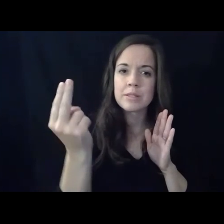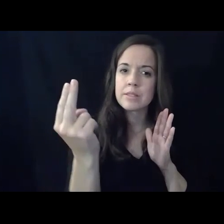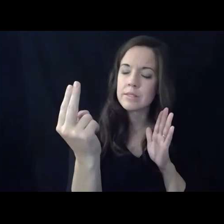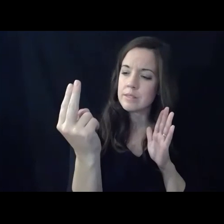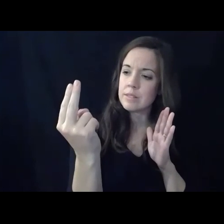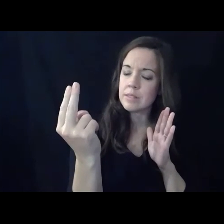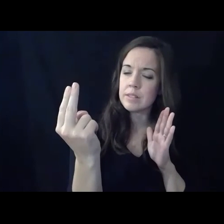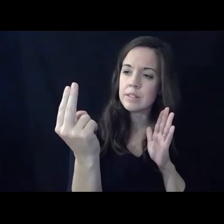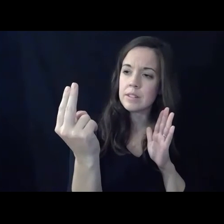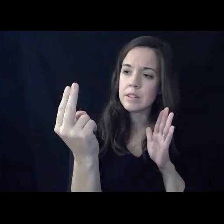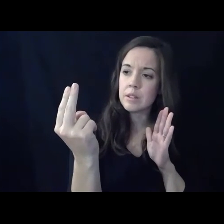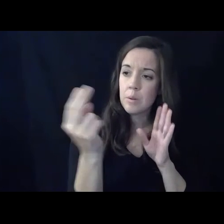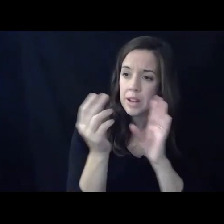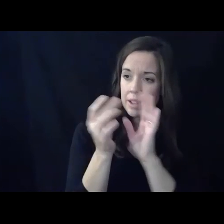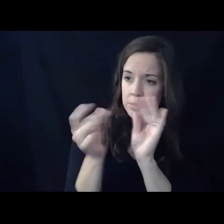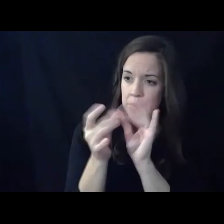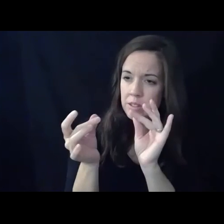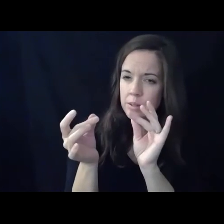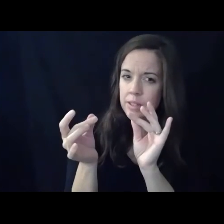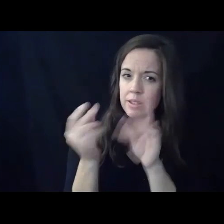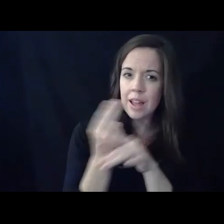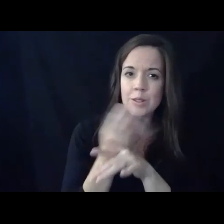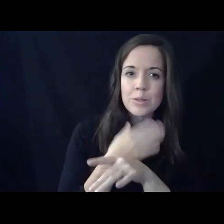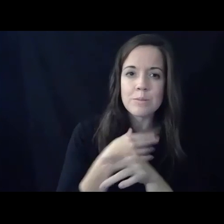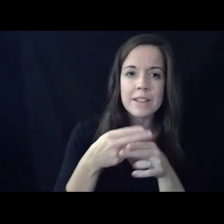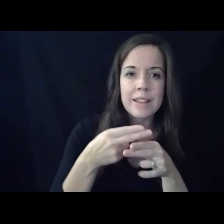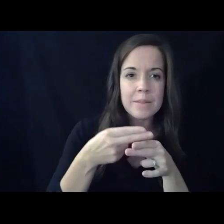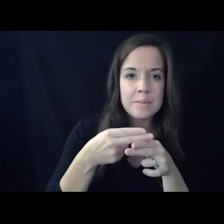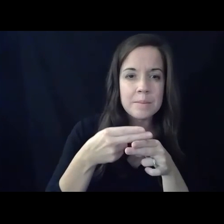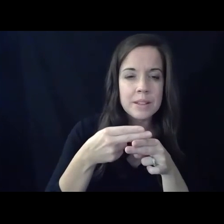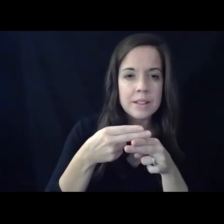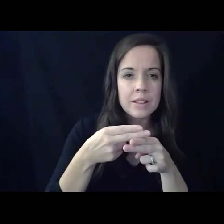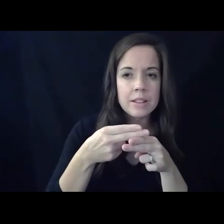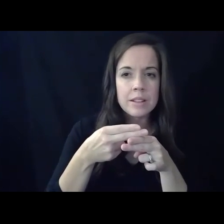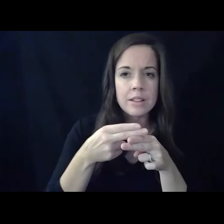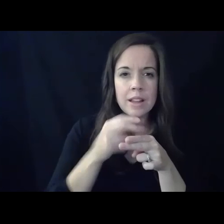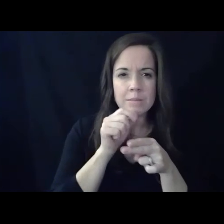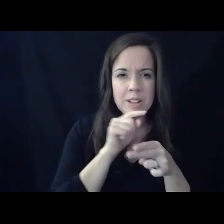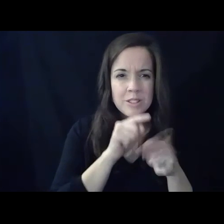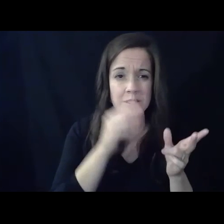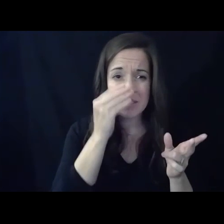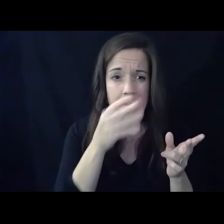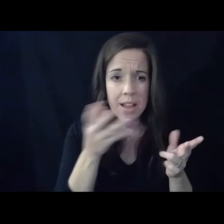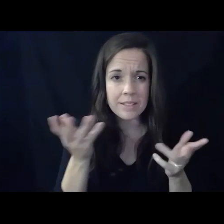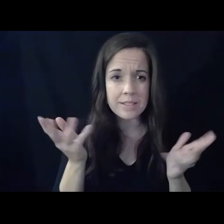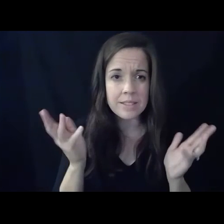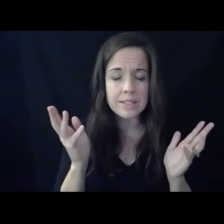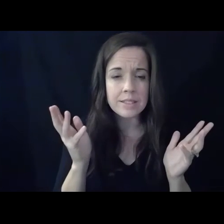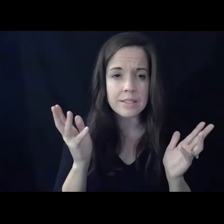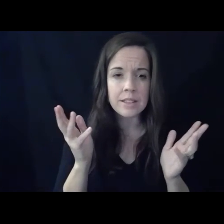when I speak to it, I use my own name. I'm not sure if it minds. It repeats instead its refrain.